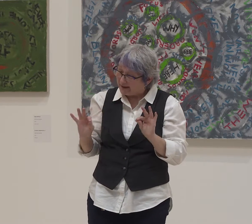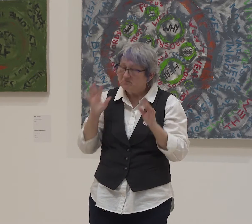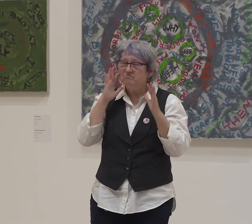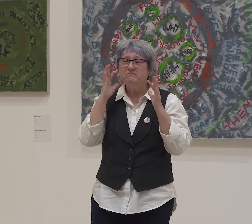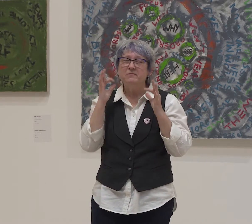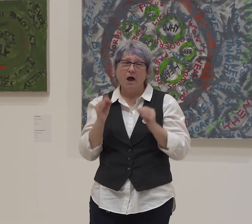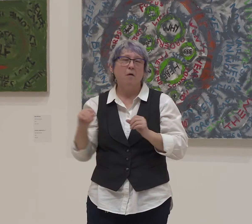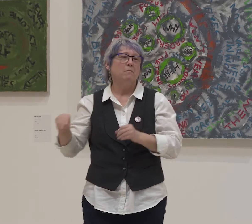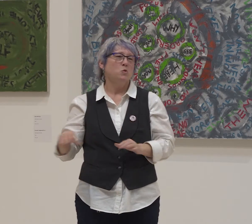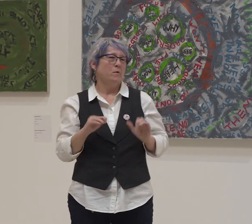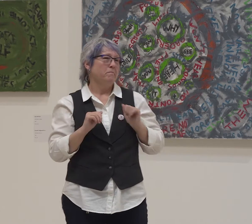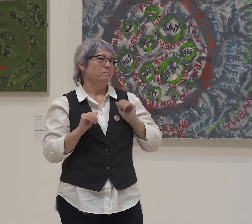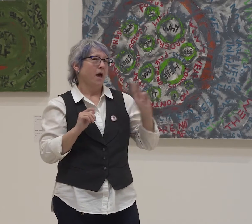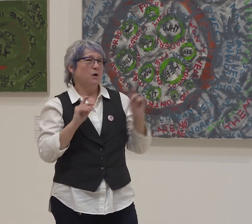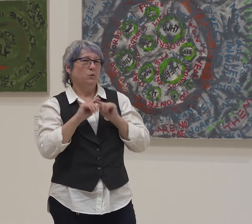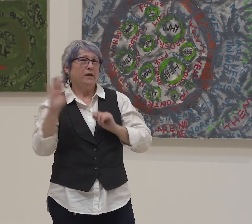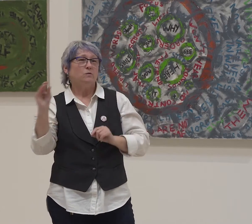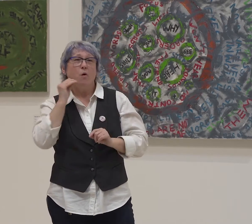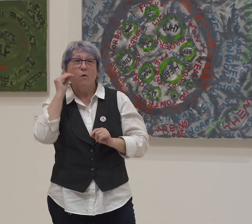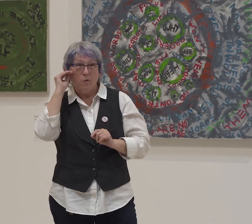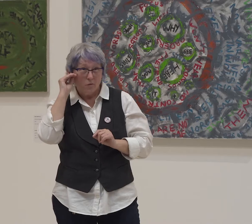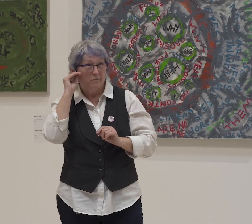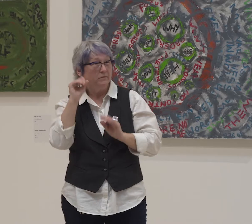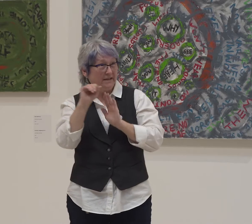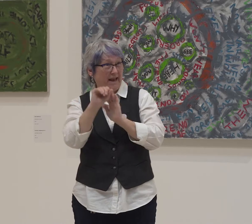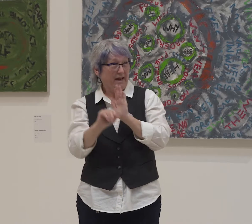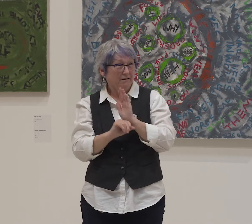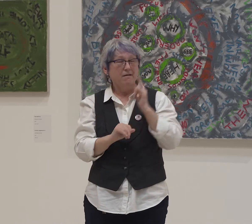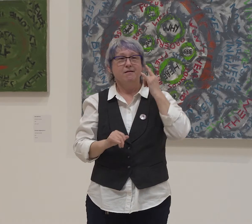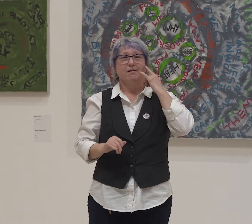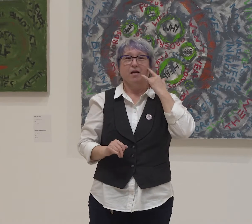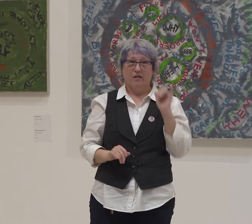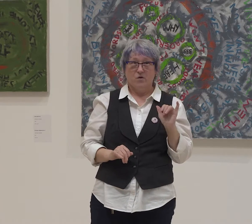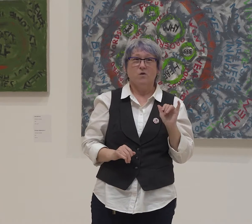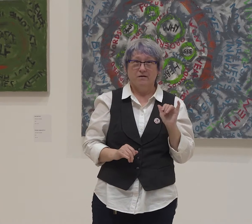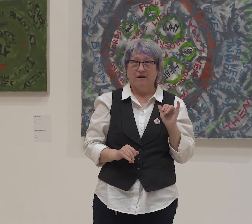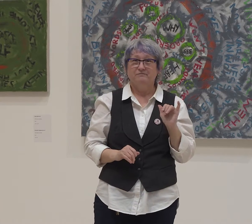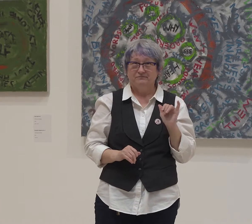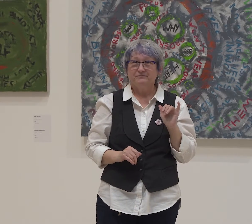He got his degree and decided to move back to his home state of California.